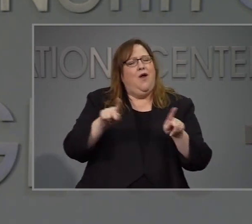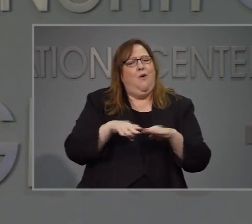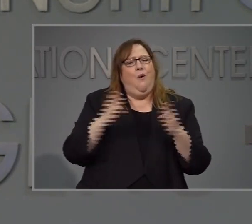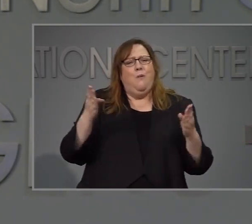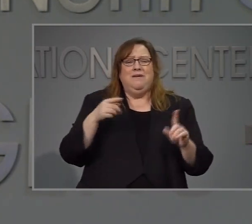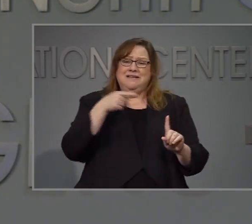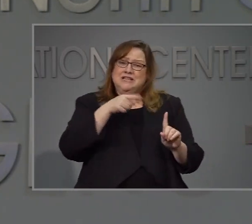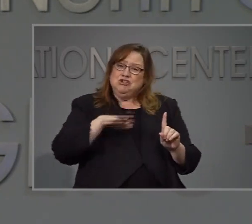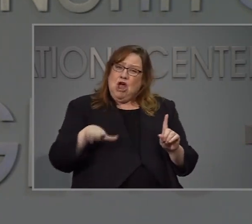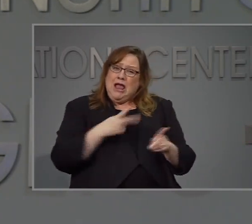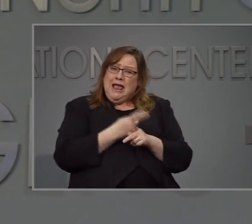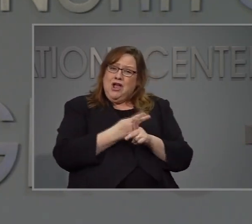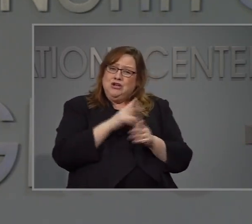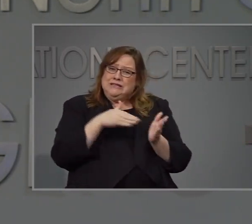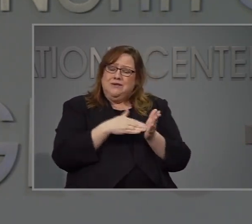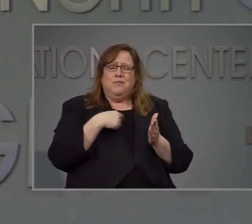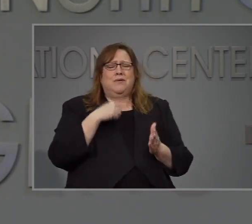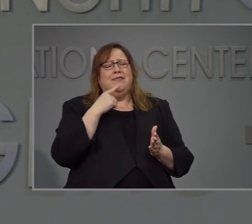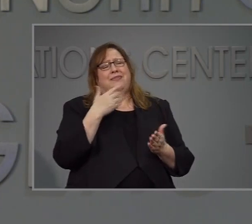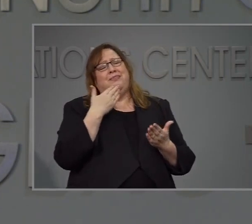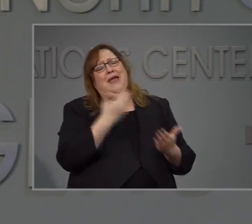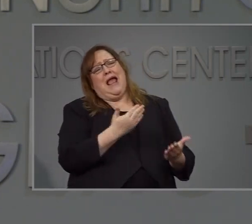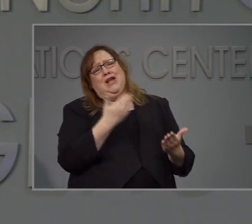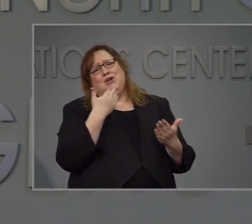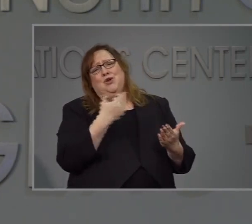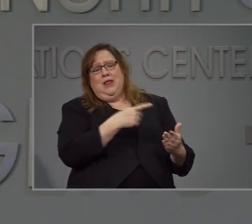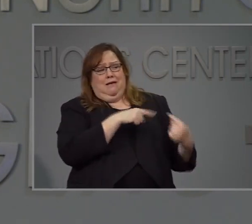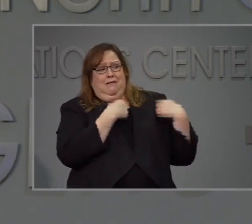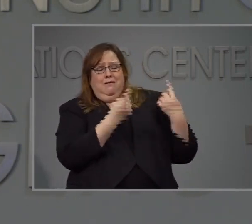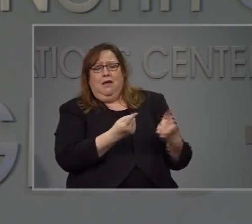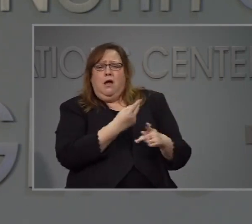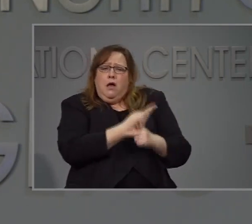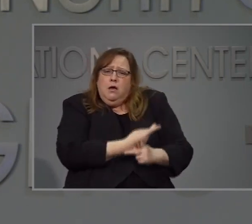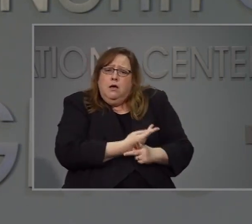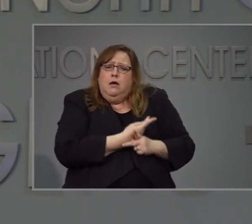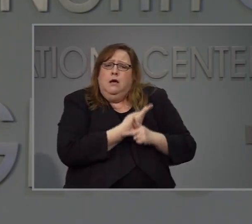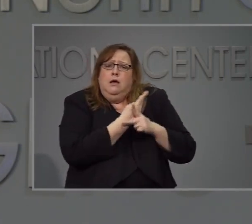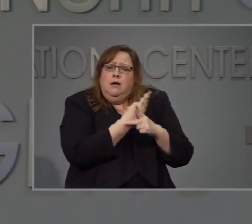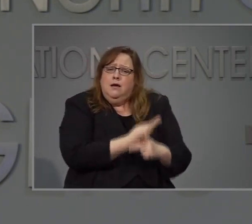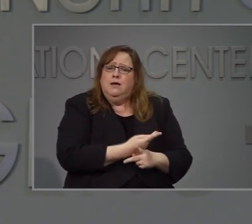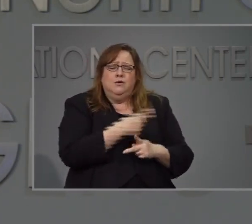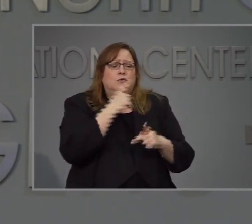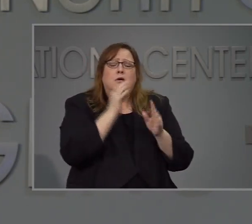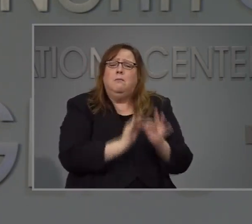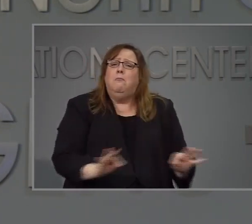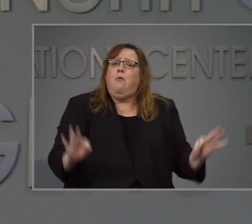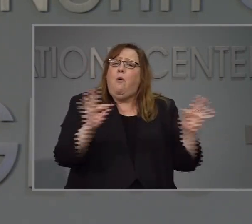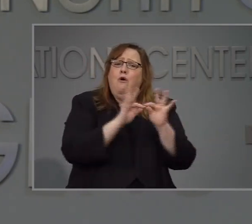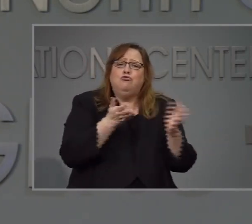RULES. CHILDCARE FACILITIES REMAIN OPEN AND ARE NOW ABLE TO ENROLL ALL CHILDREN. I WANT TO THANK OUR CHILD CARE CENTERS